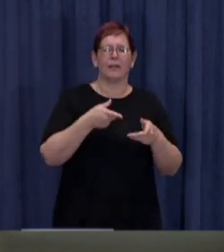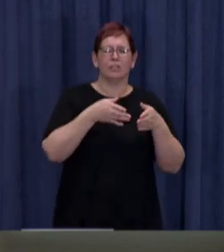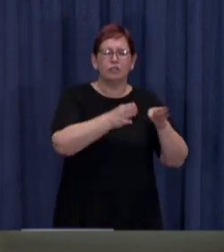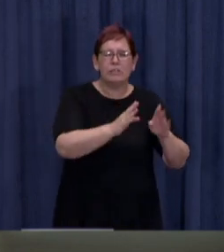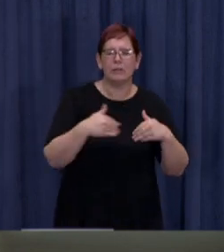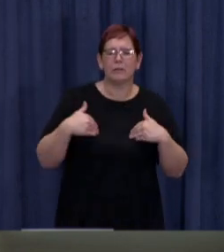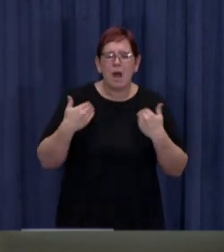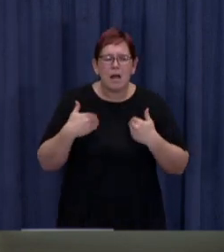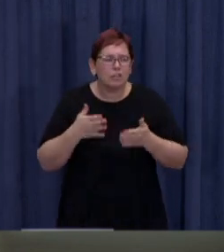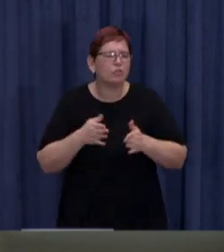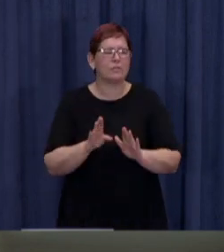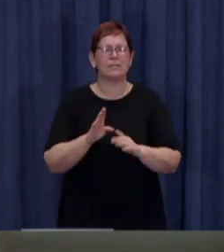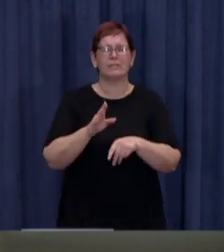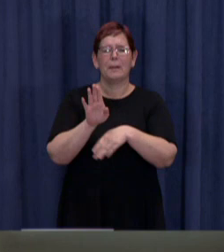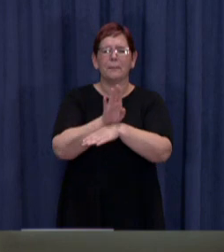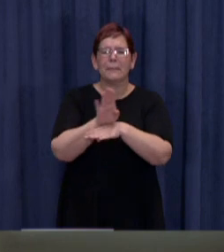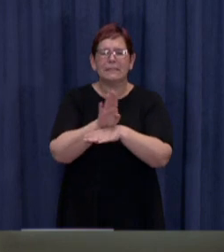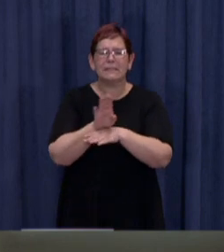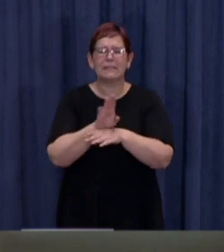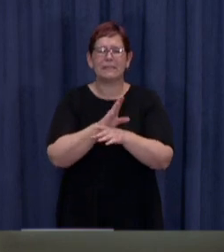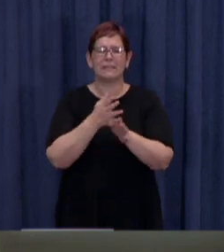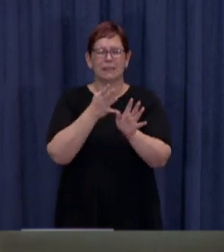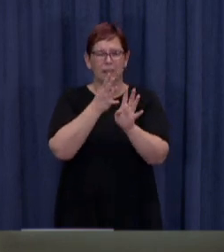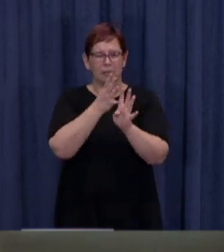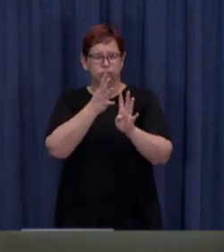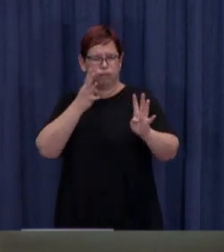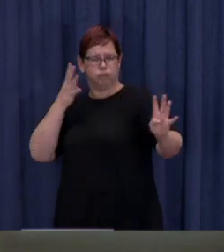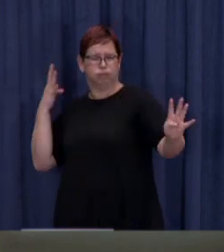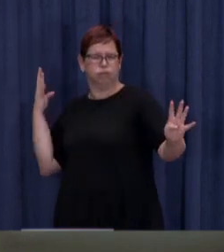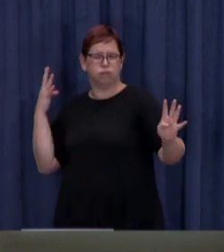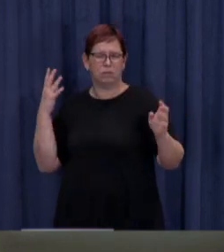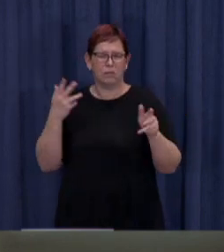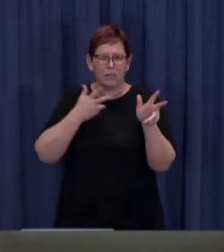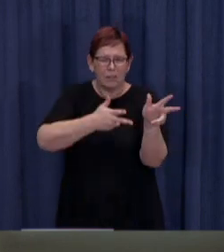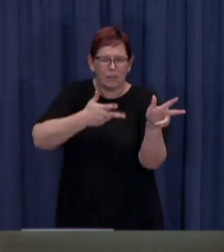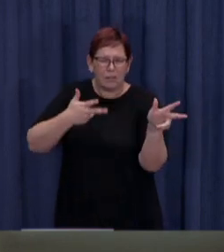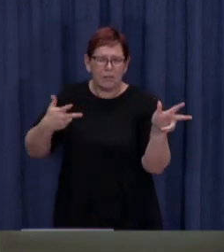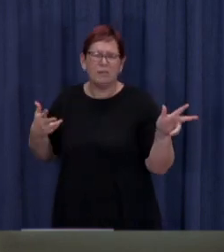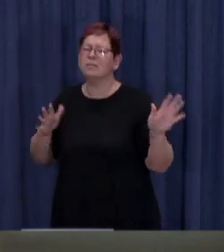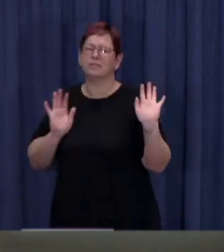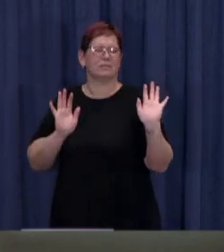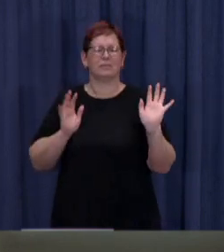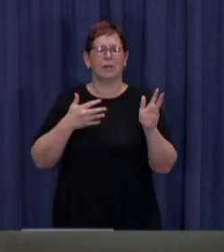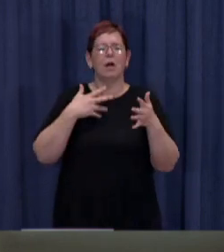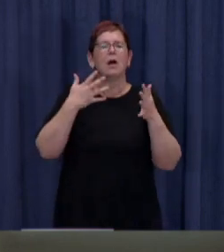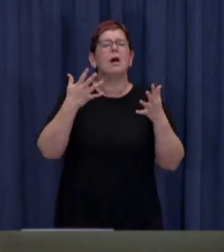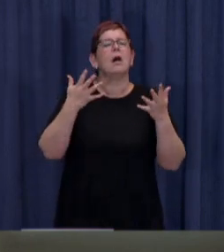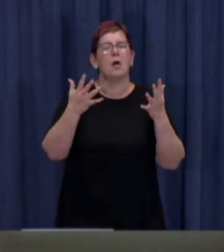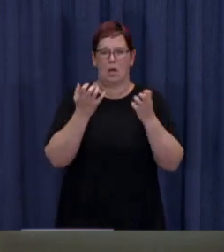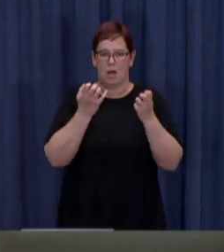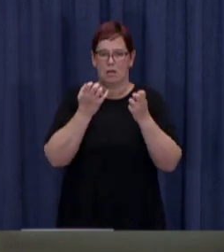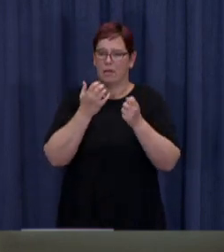that we see in the pictures from other parts of the world and well it's not a happy picture it's a picture that tells a good story about people saying they're